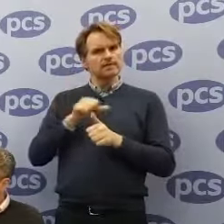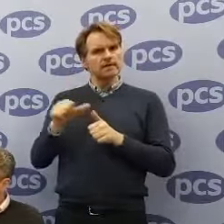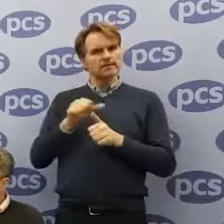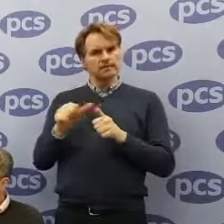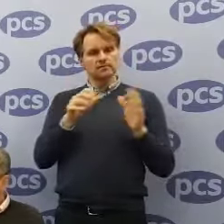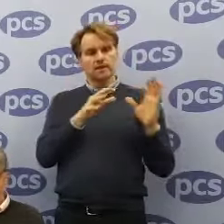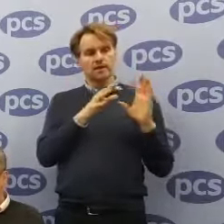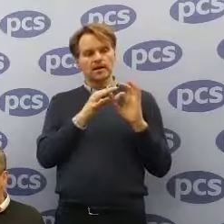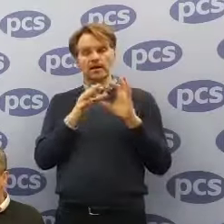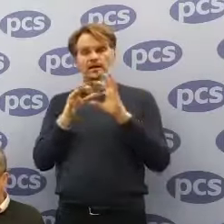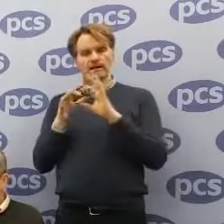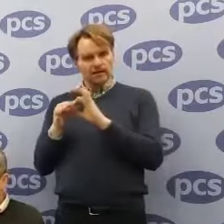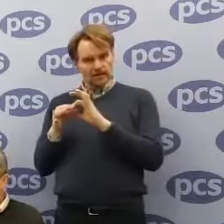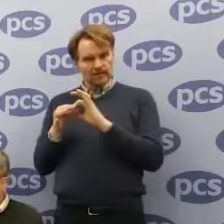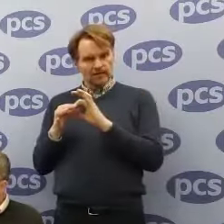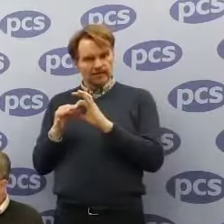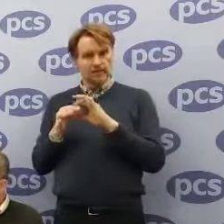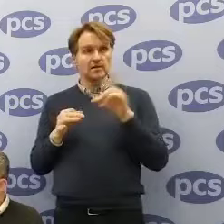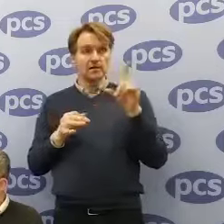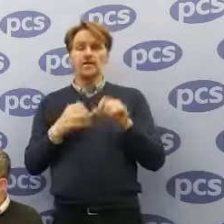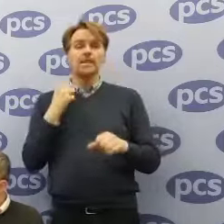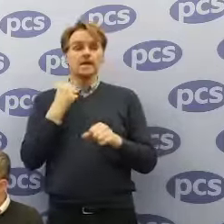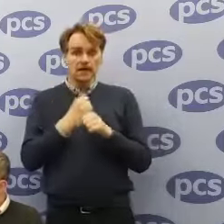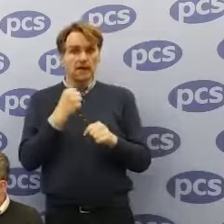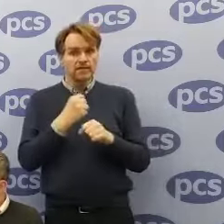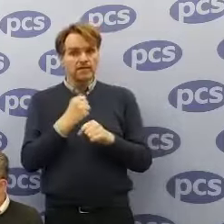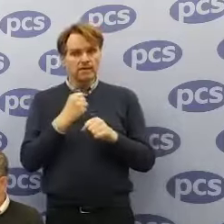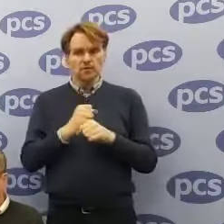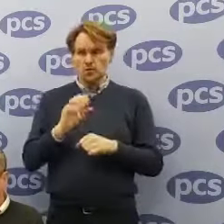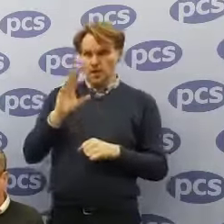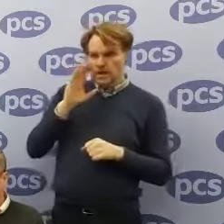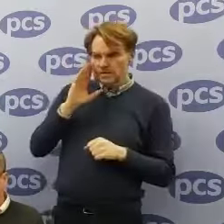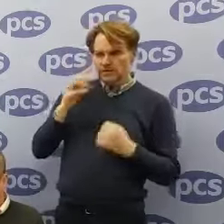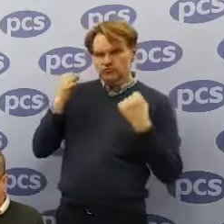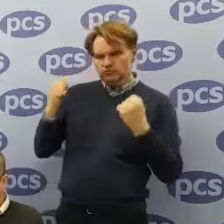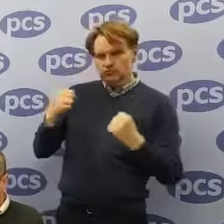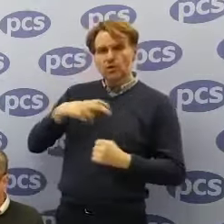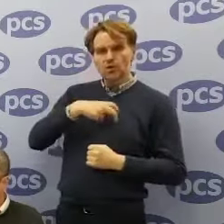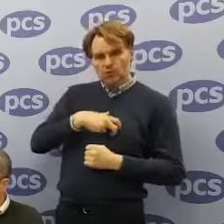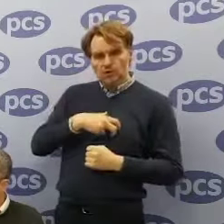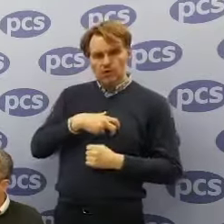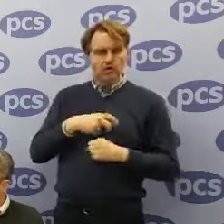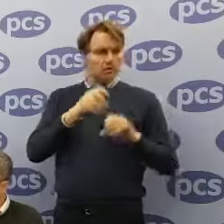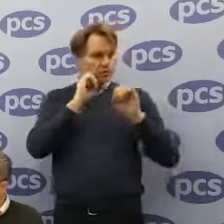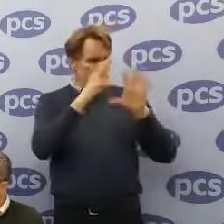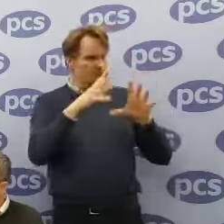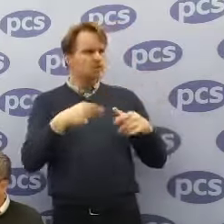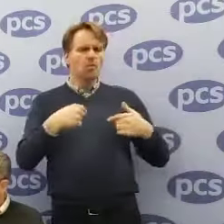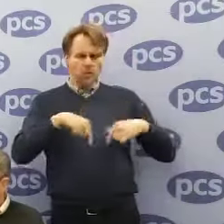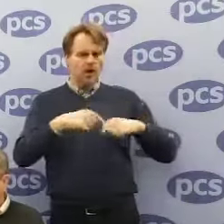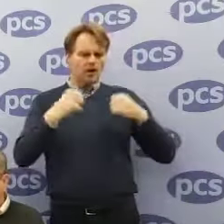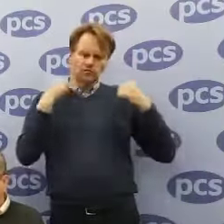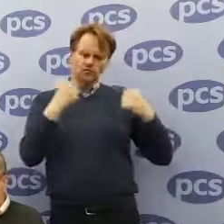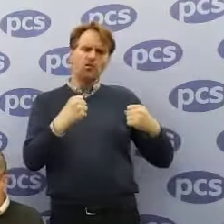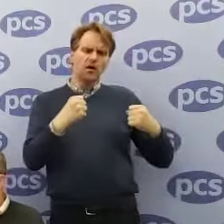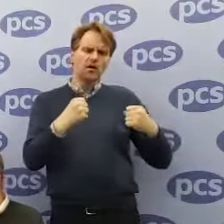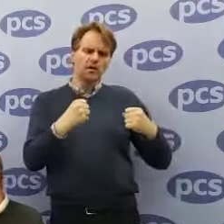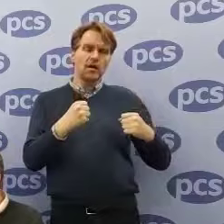the government will take notice to a strong union, we have the ability to show them we're strong in this ballot, and they already know because we've